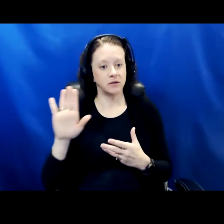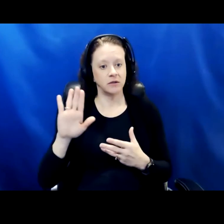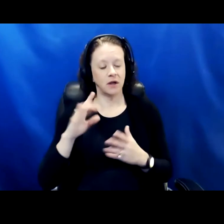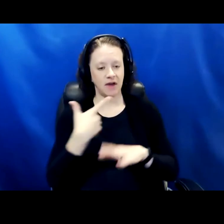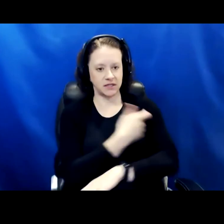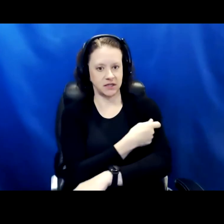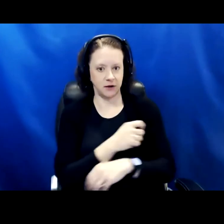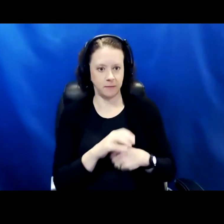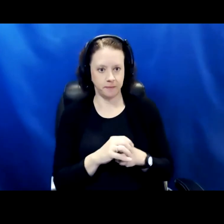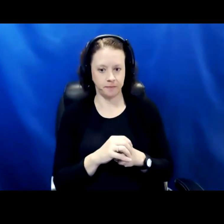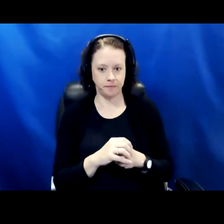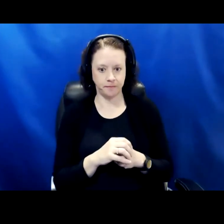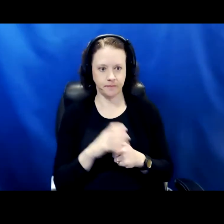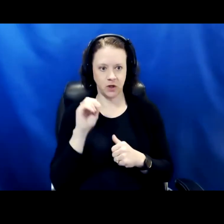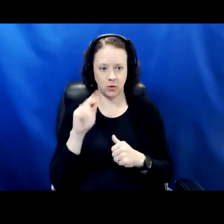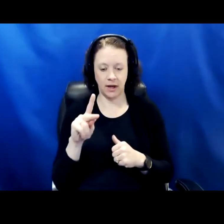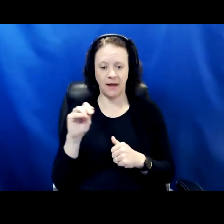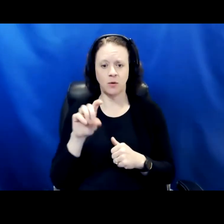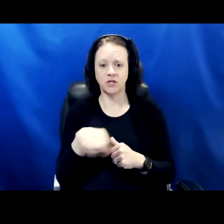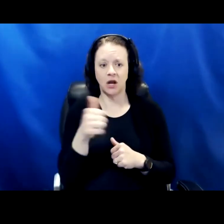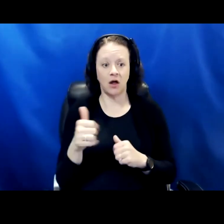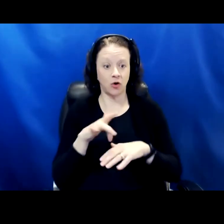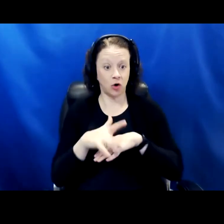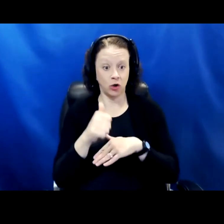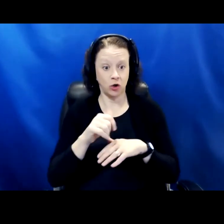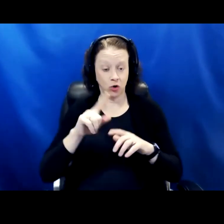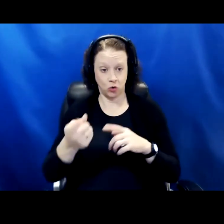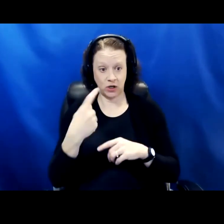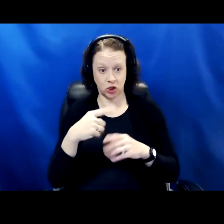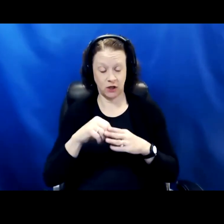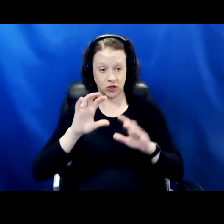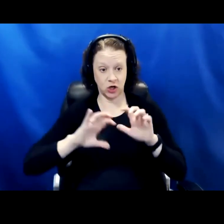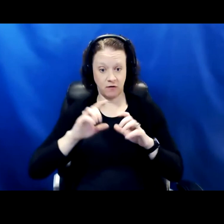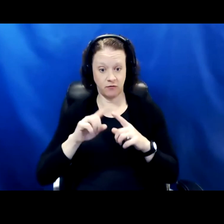[Susan] Okay, and there was another earlier question in the chat